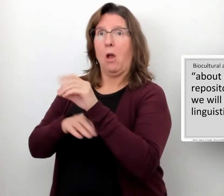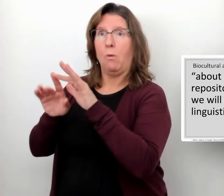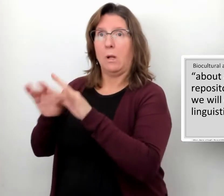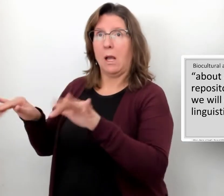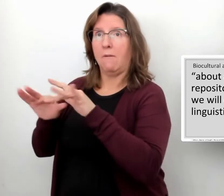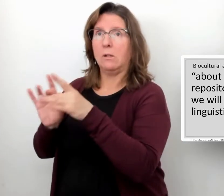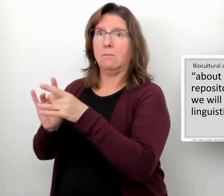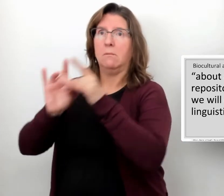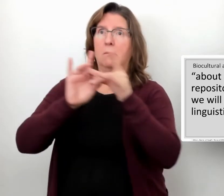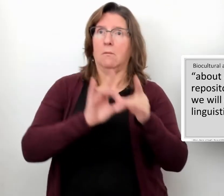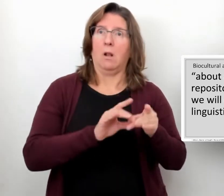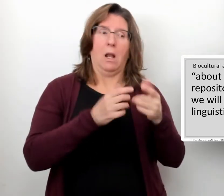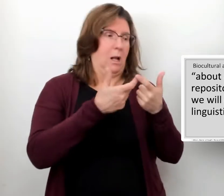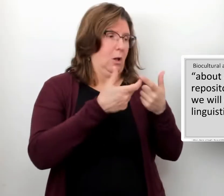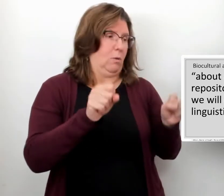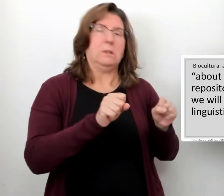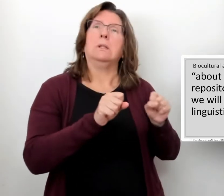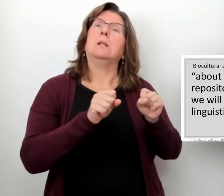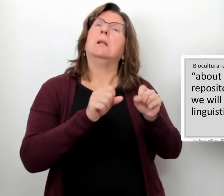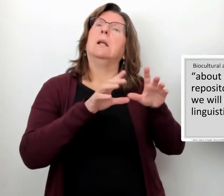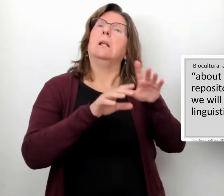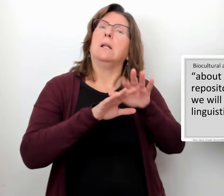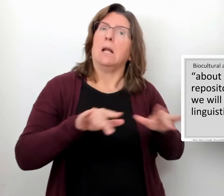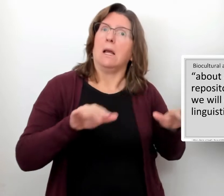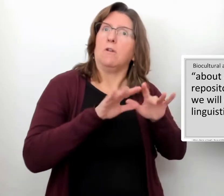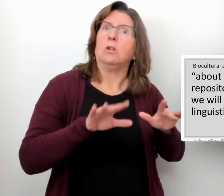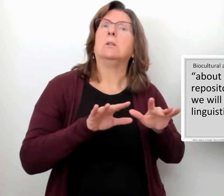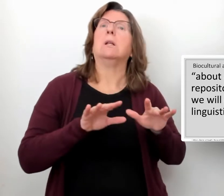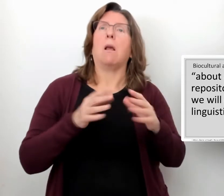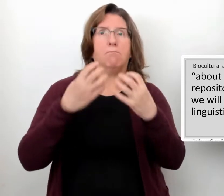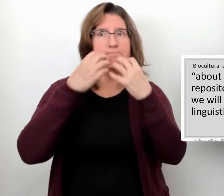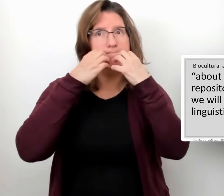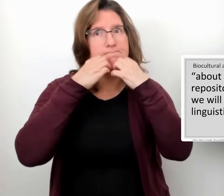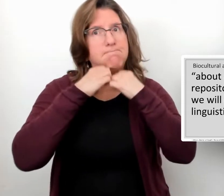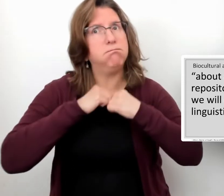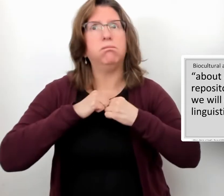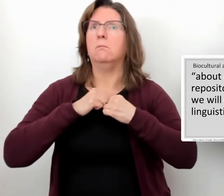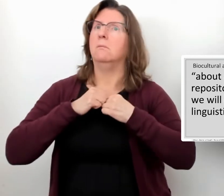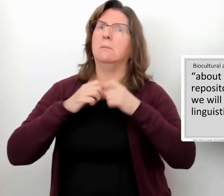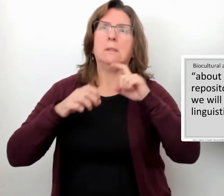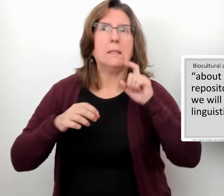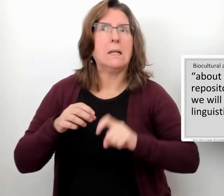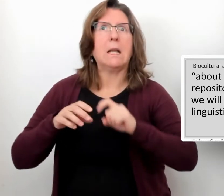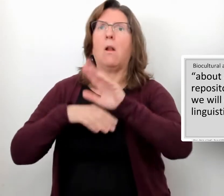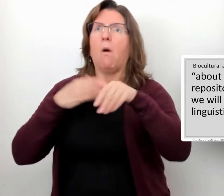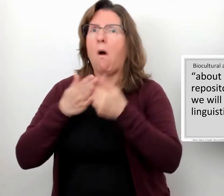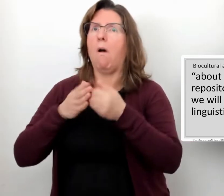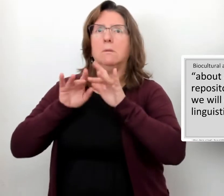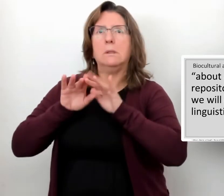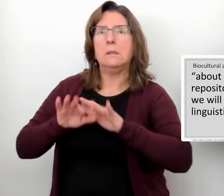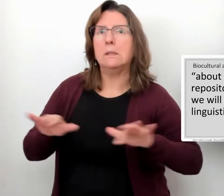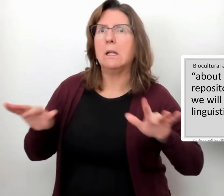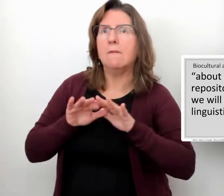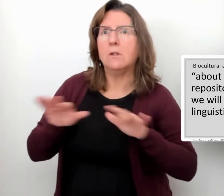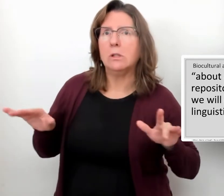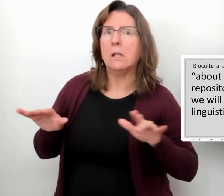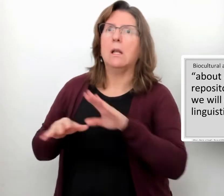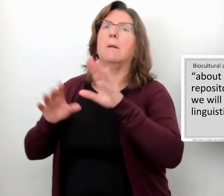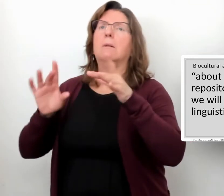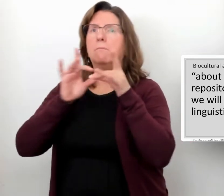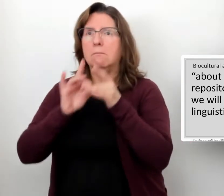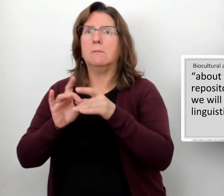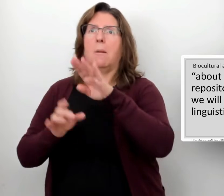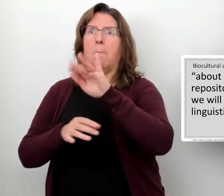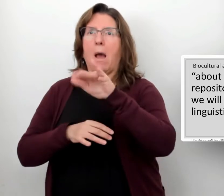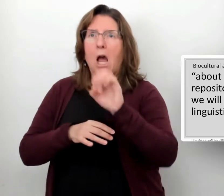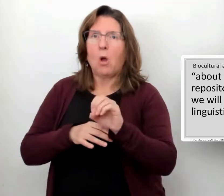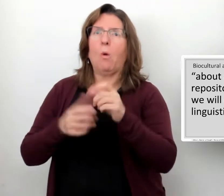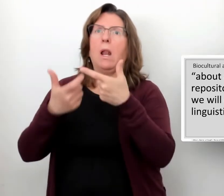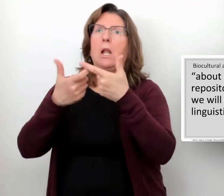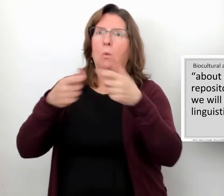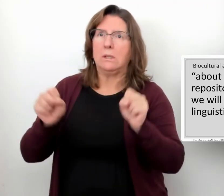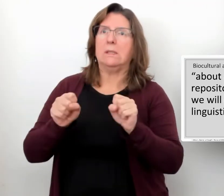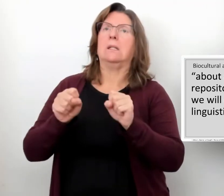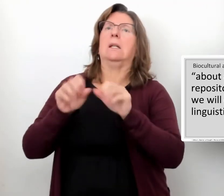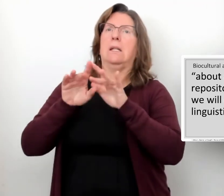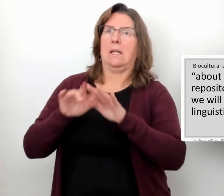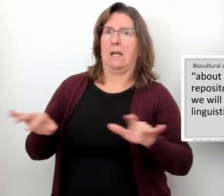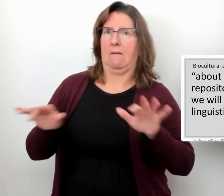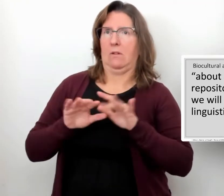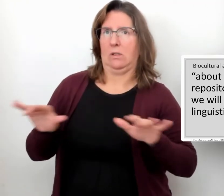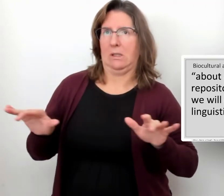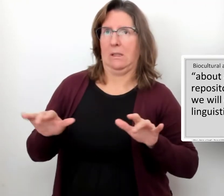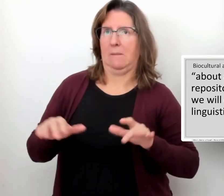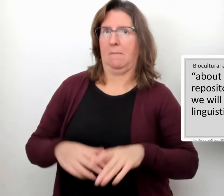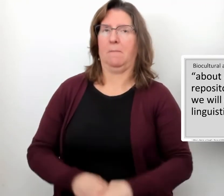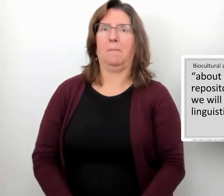The research shows that in these contexts of linguistic diversity that biodiversity is highly valued and vice versa.